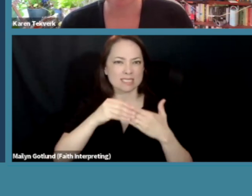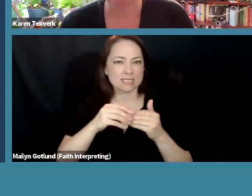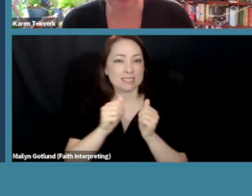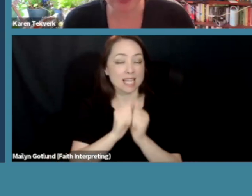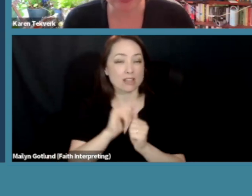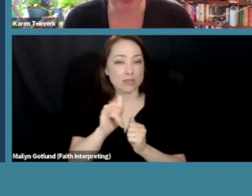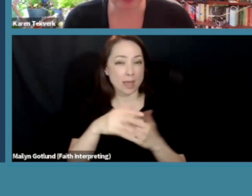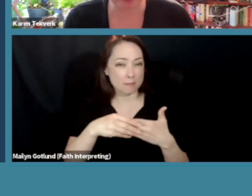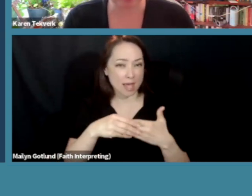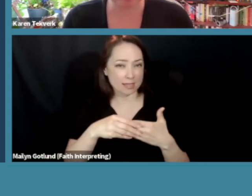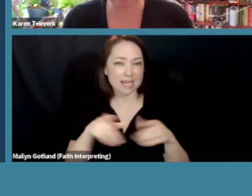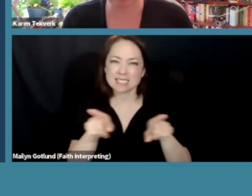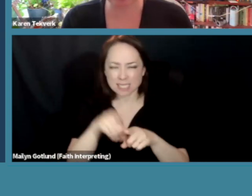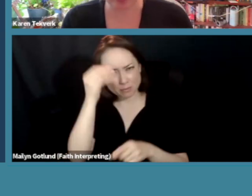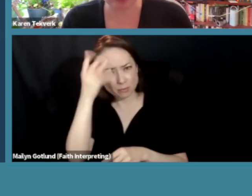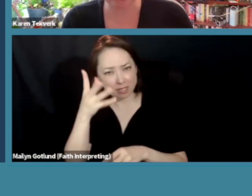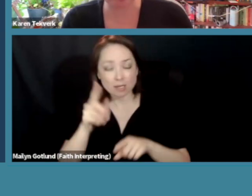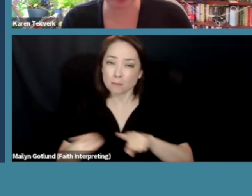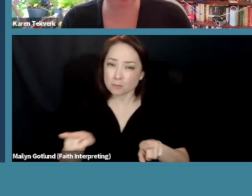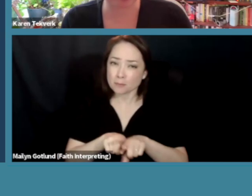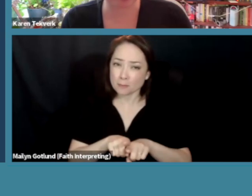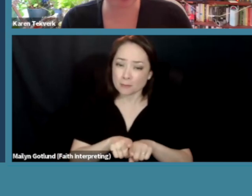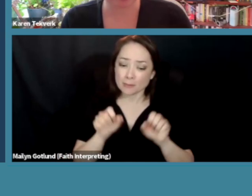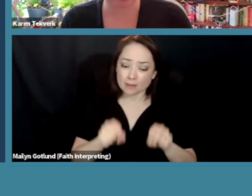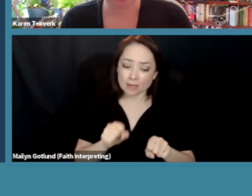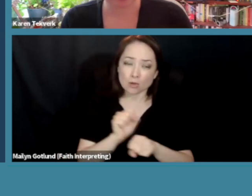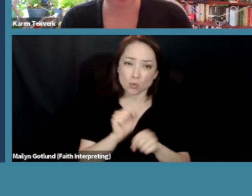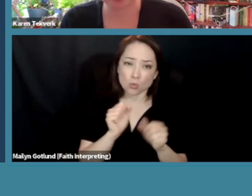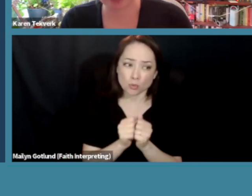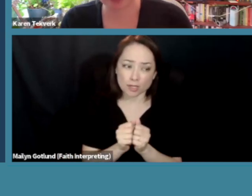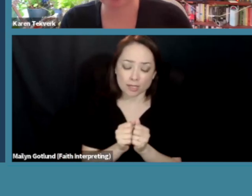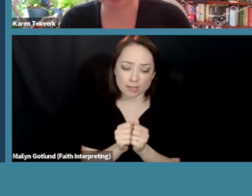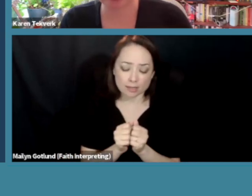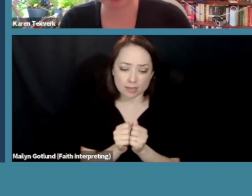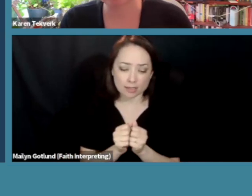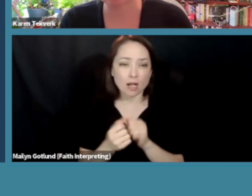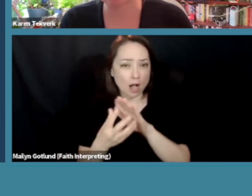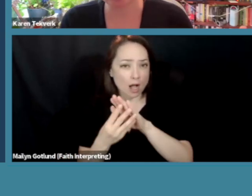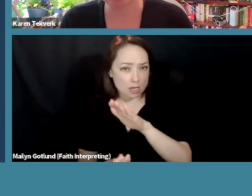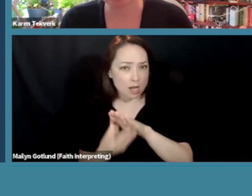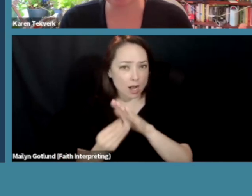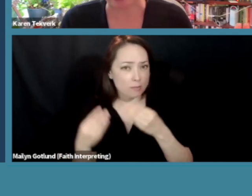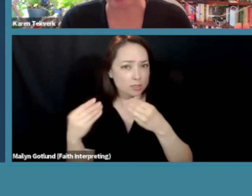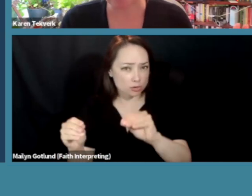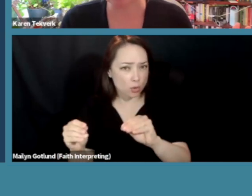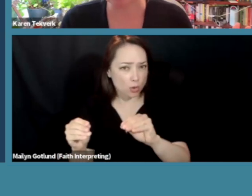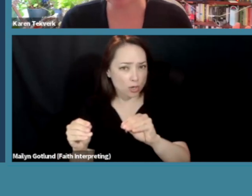But you can also totally work with a copy shop to get larger print maps